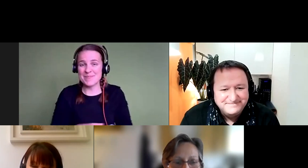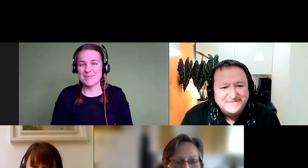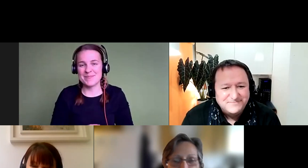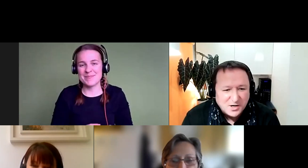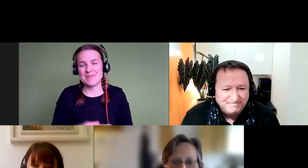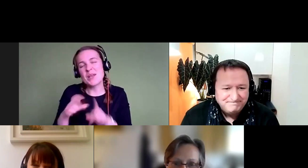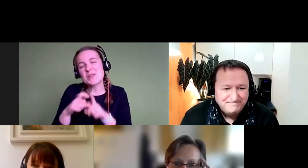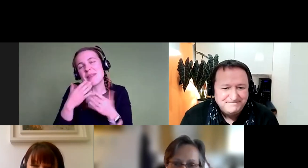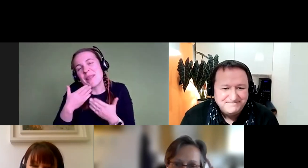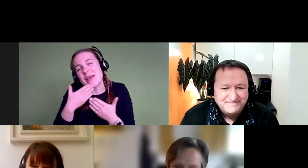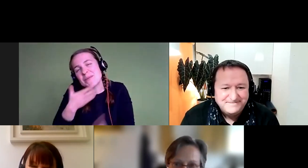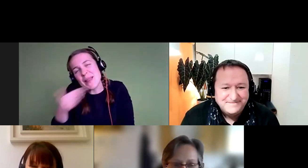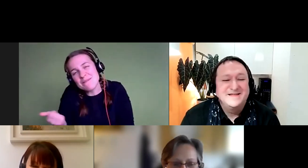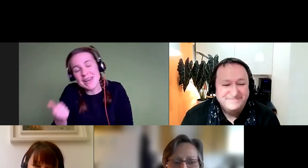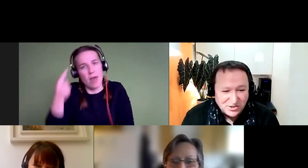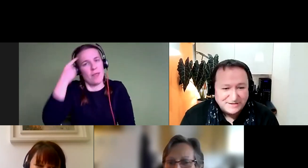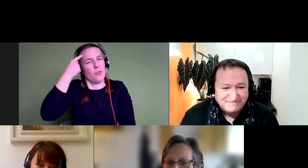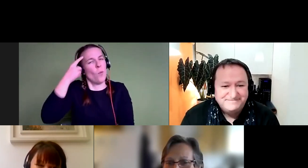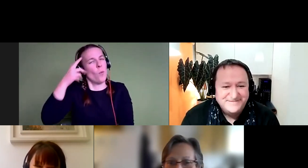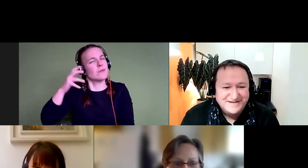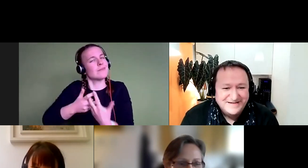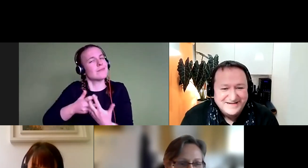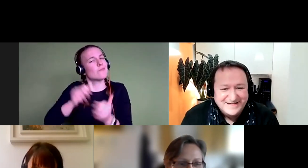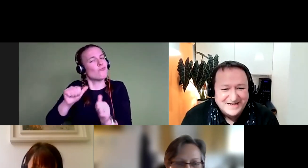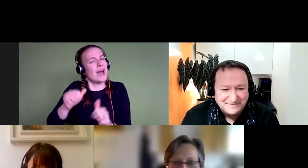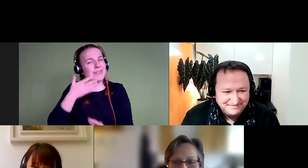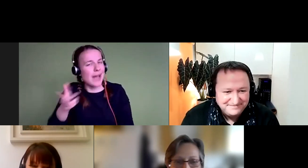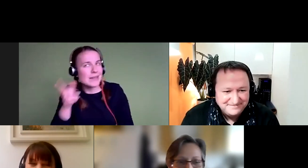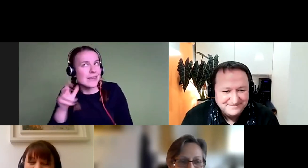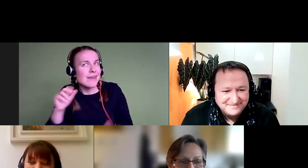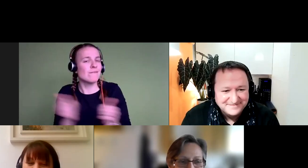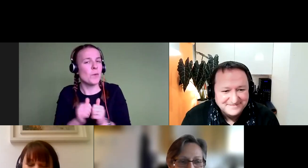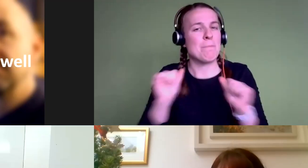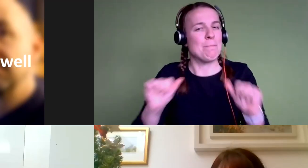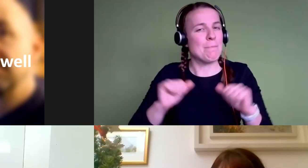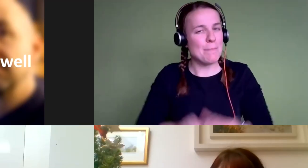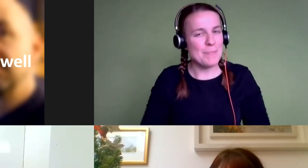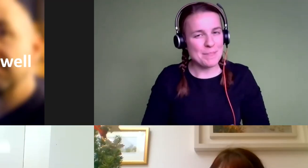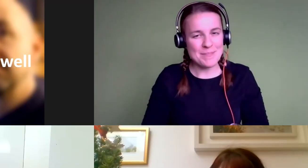It is a great way for them to learn also where food comes from, rather than coming